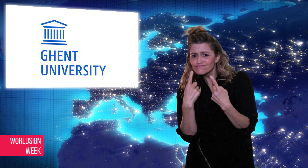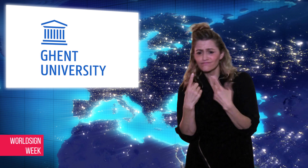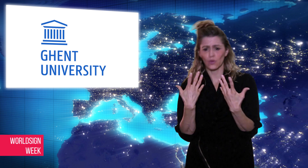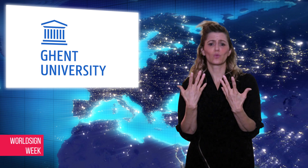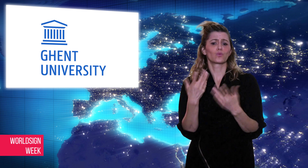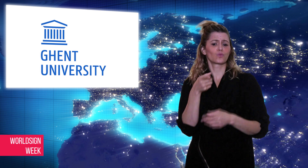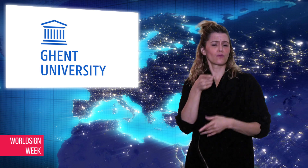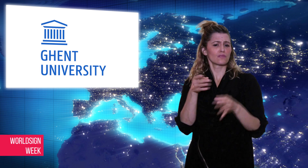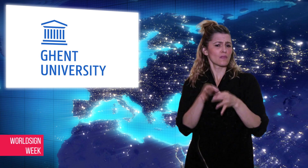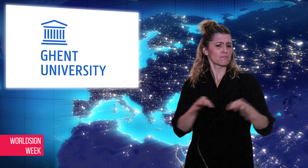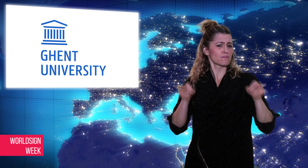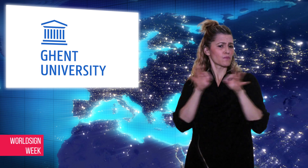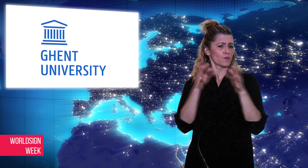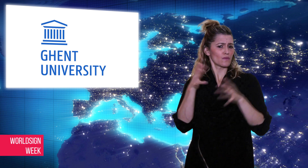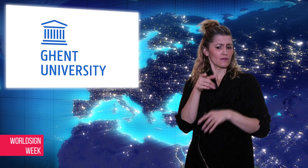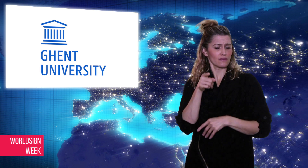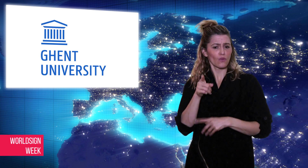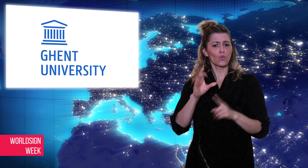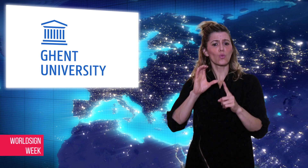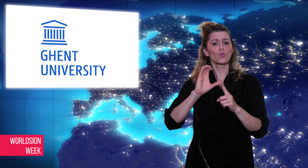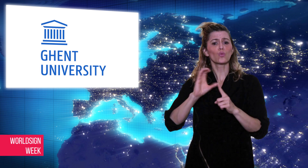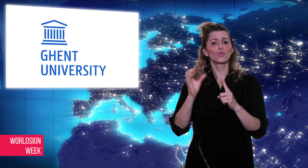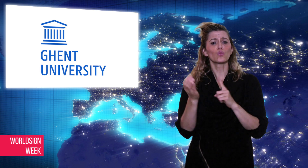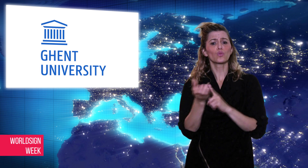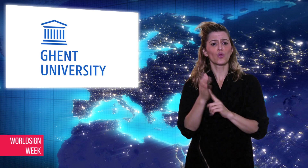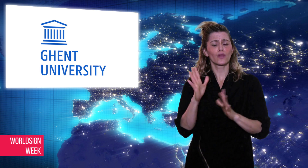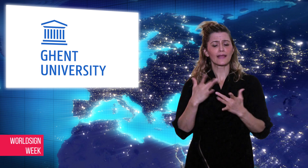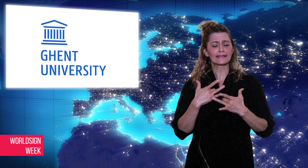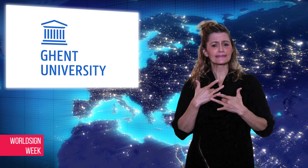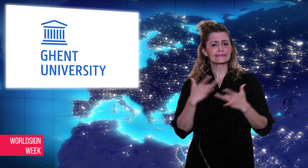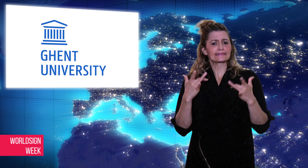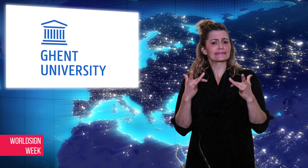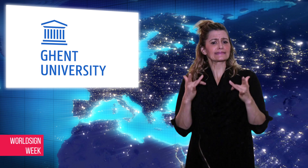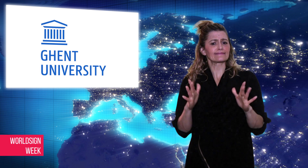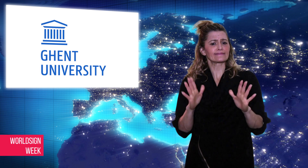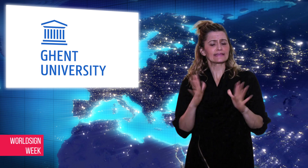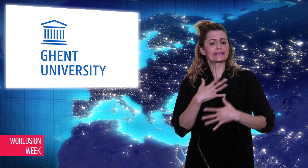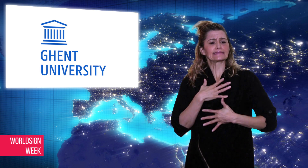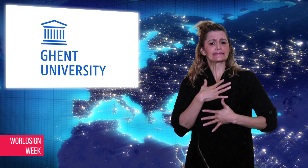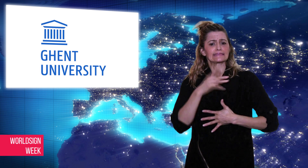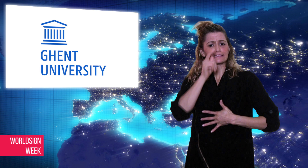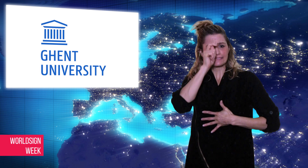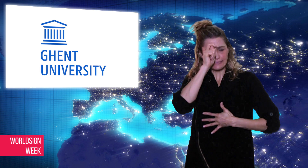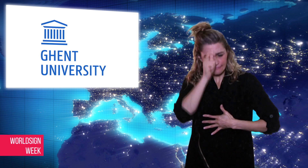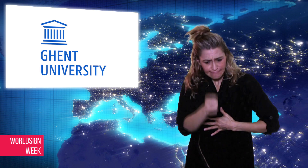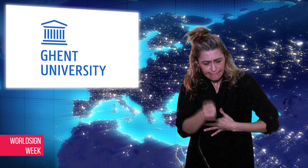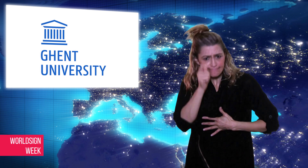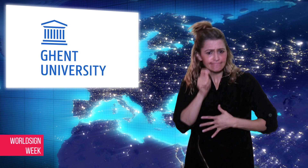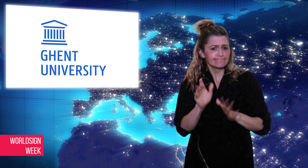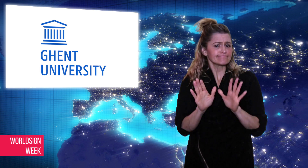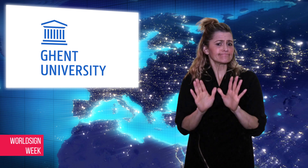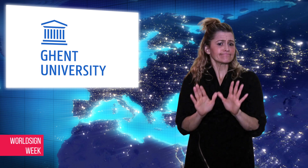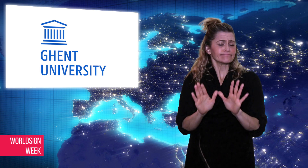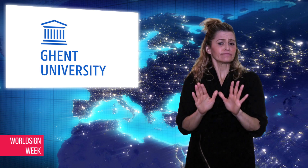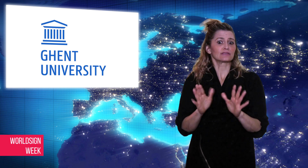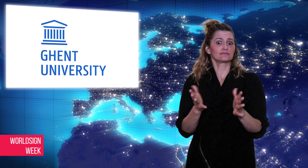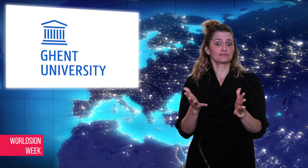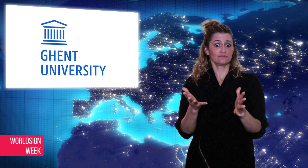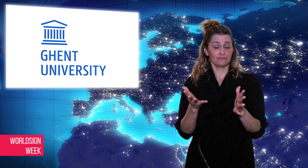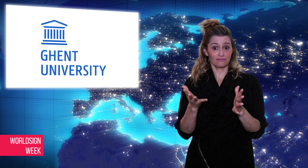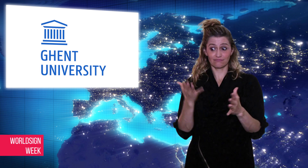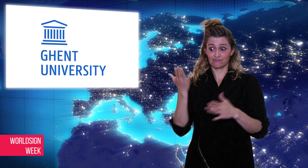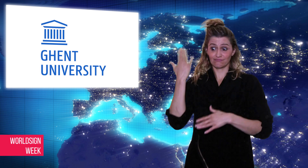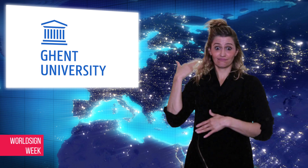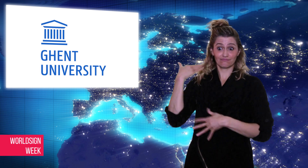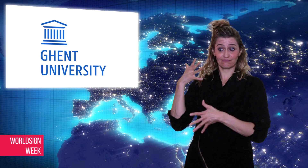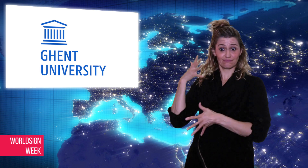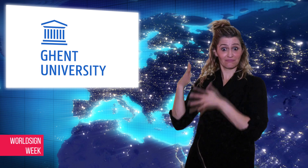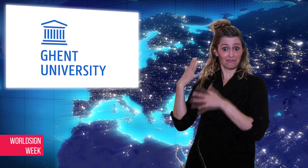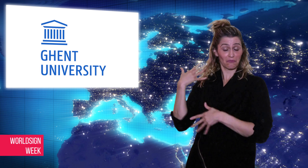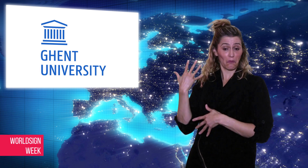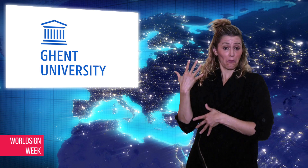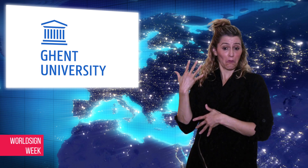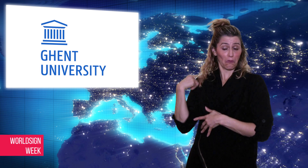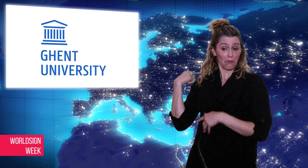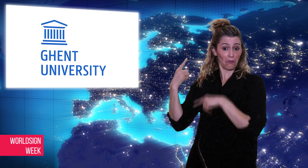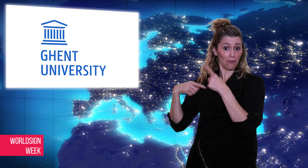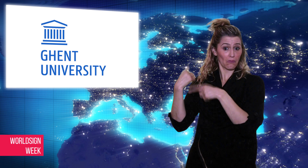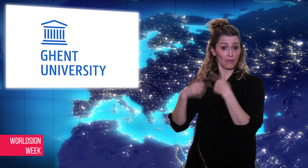at the present when people are more aware of issues